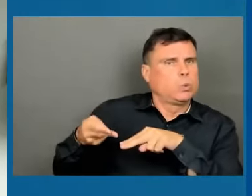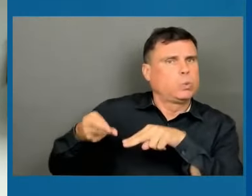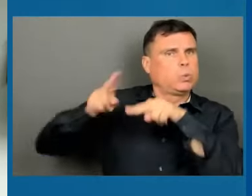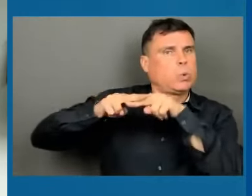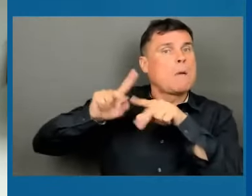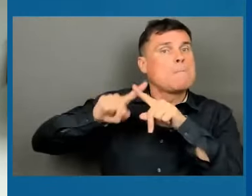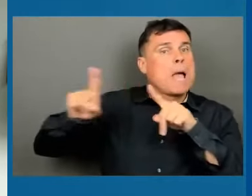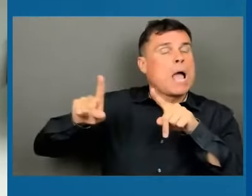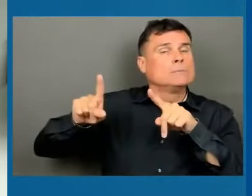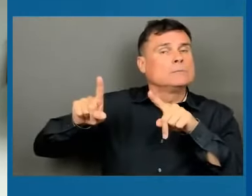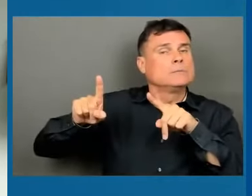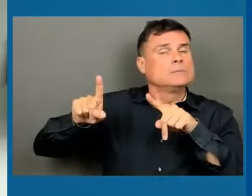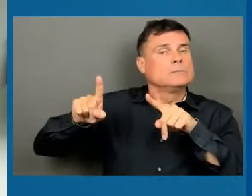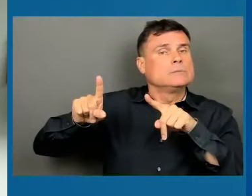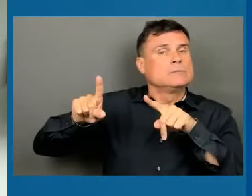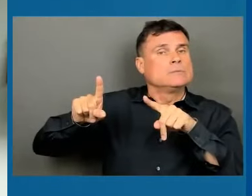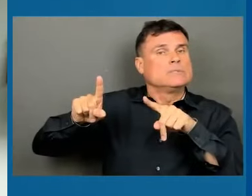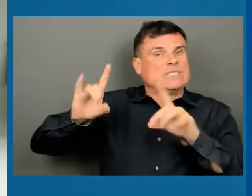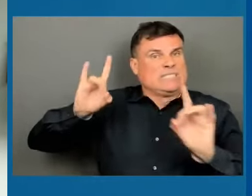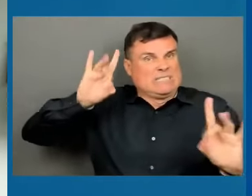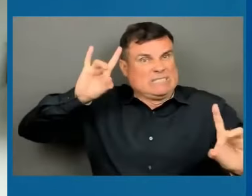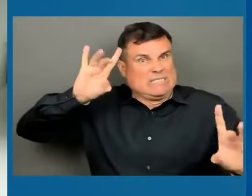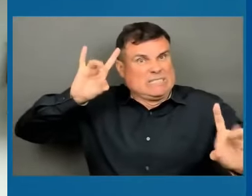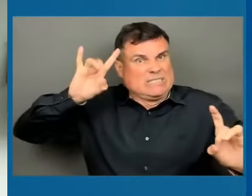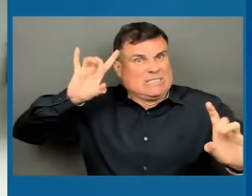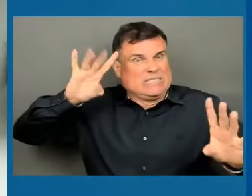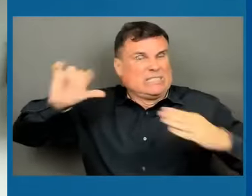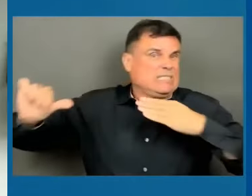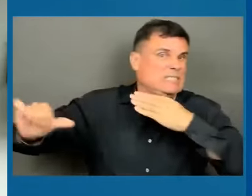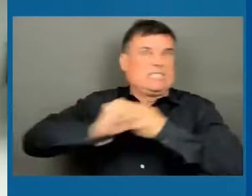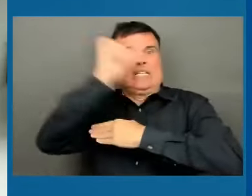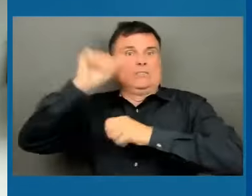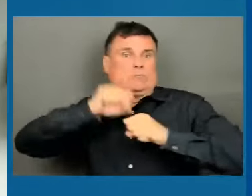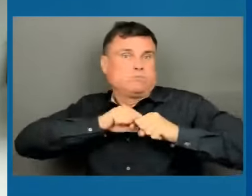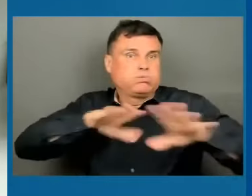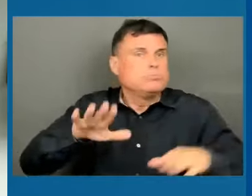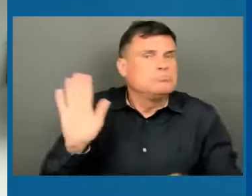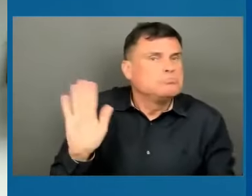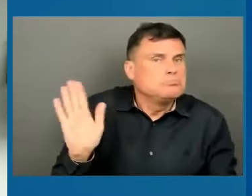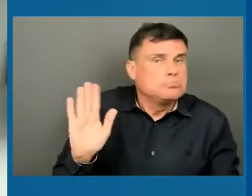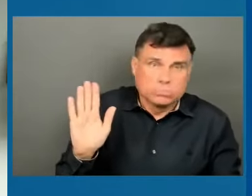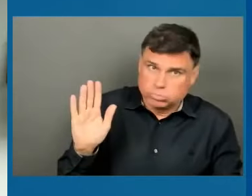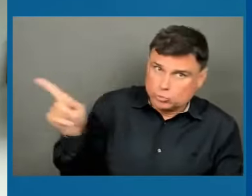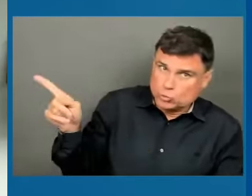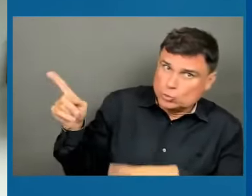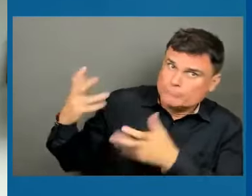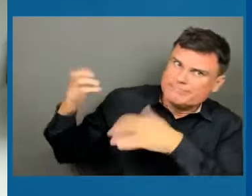you expect that there will be flooding in sort of the most